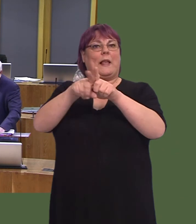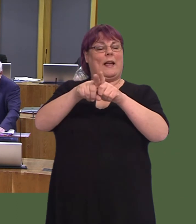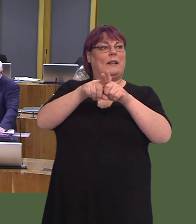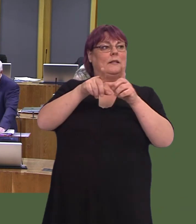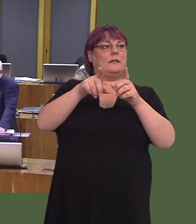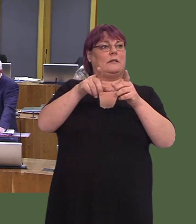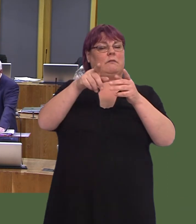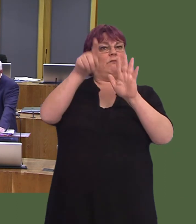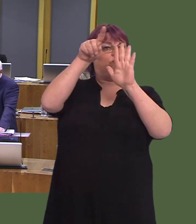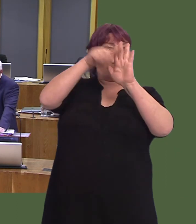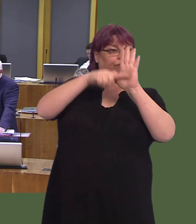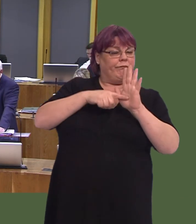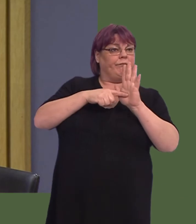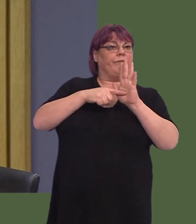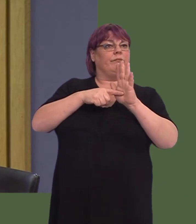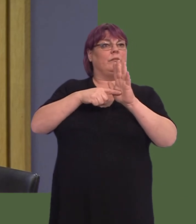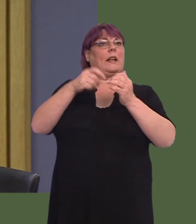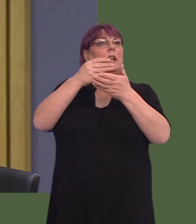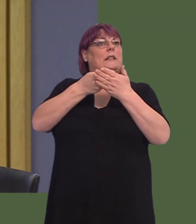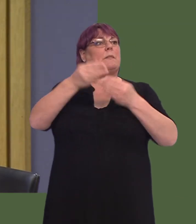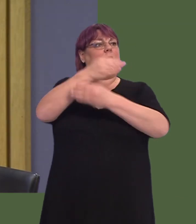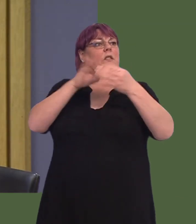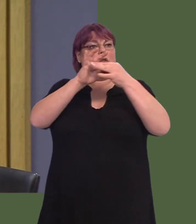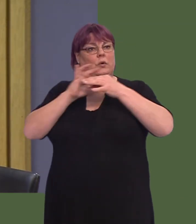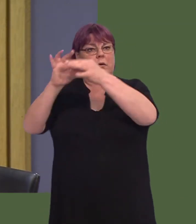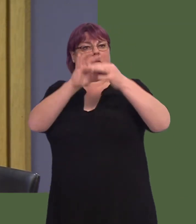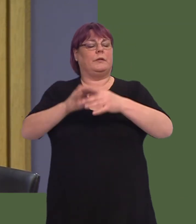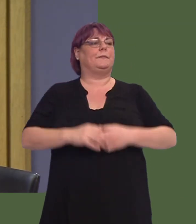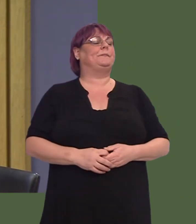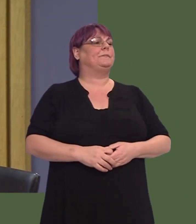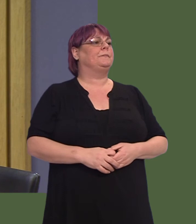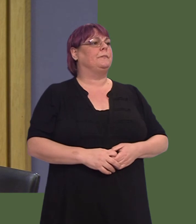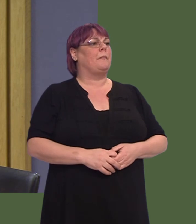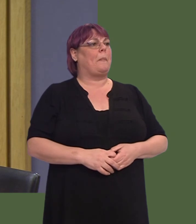needs a special trade deal, as it's an industry with fast-decaying supply chains and short